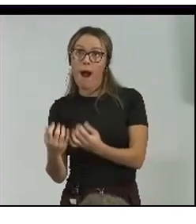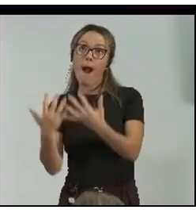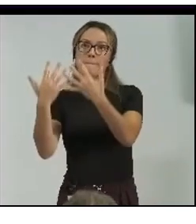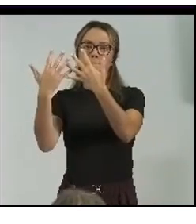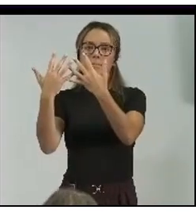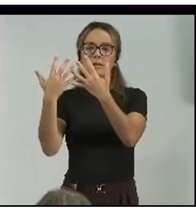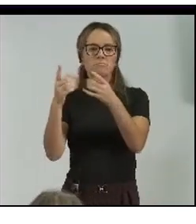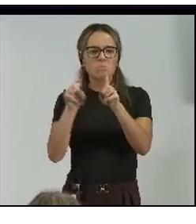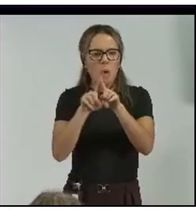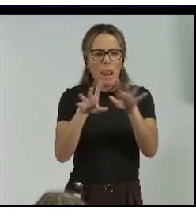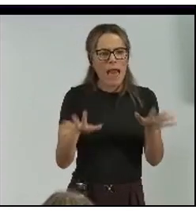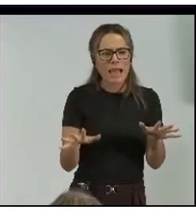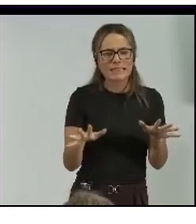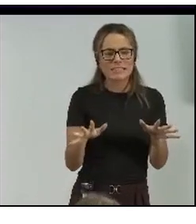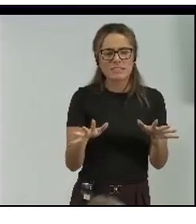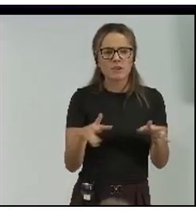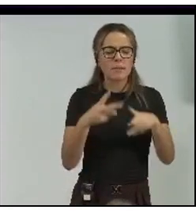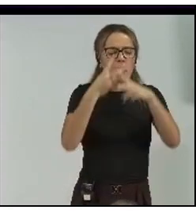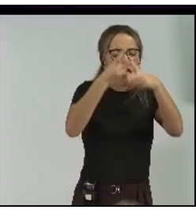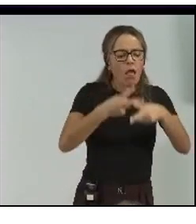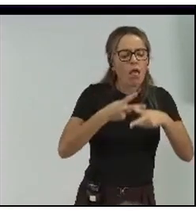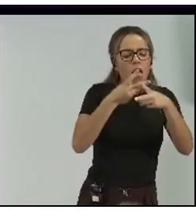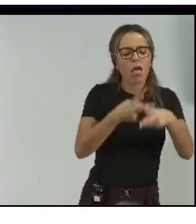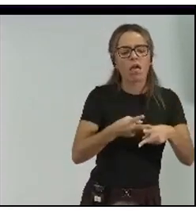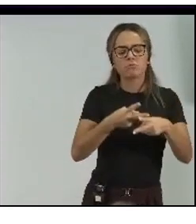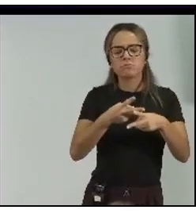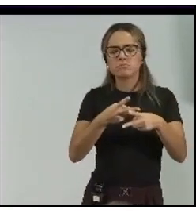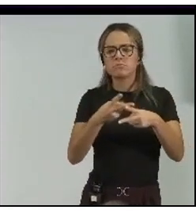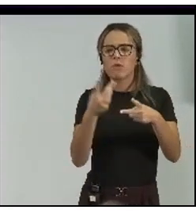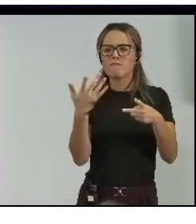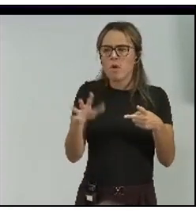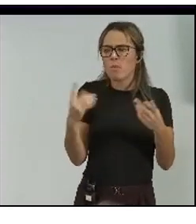In terms of the governance stuff in particular. DOUG: I think it typically comes from an advocate